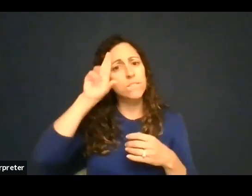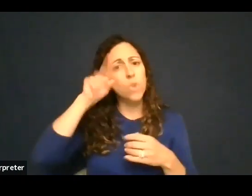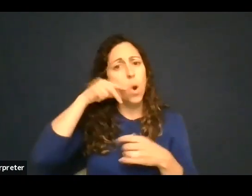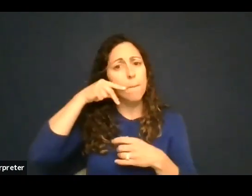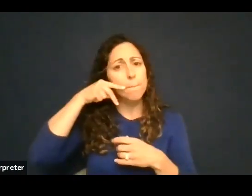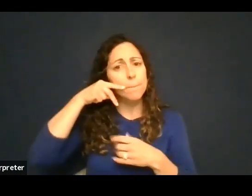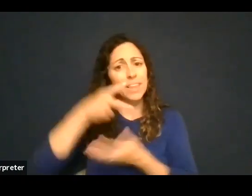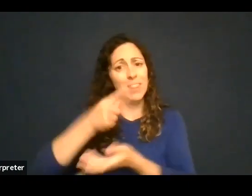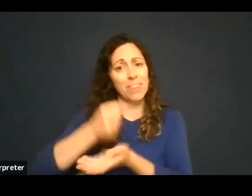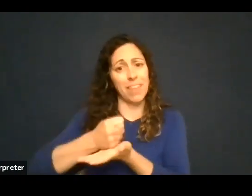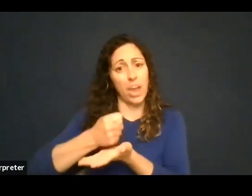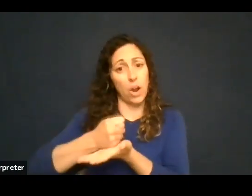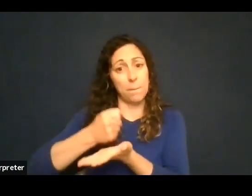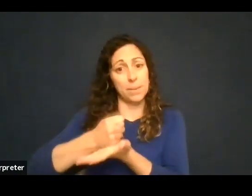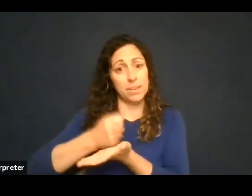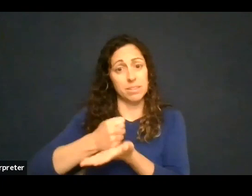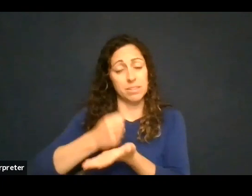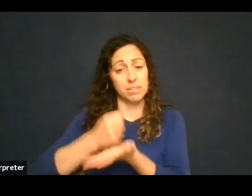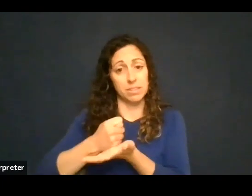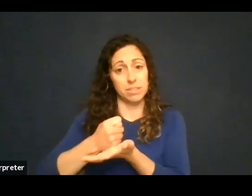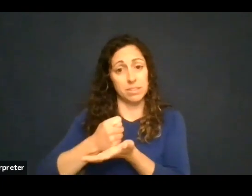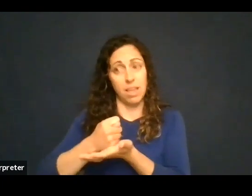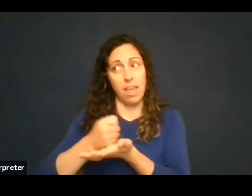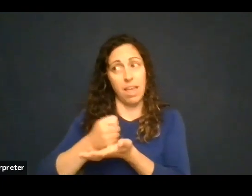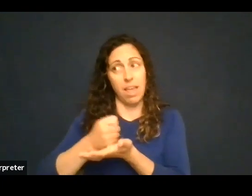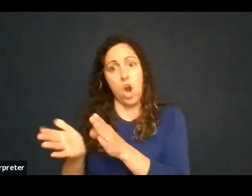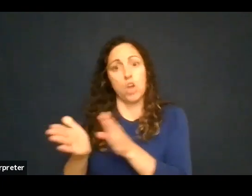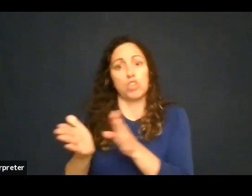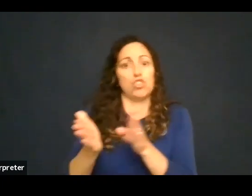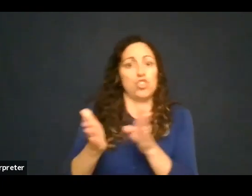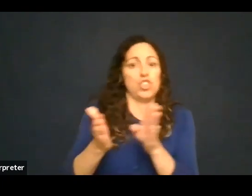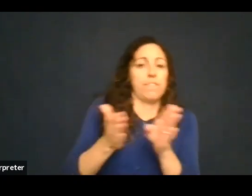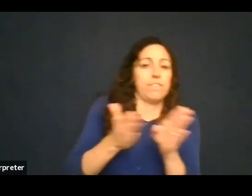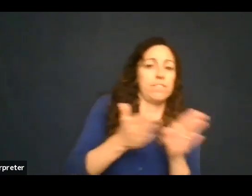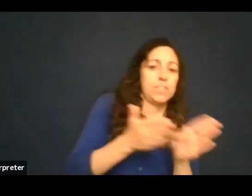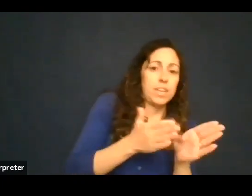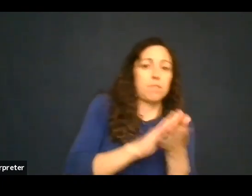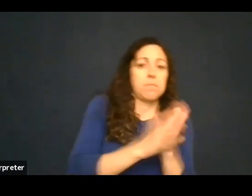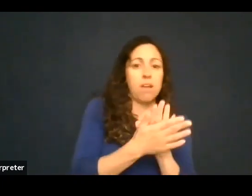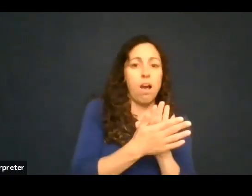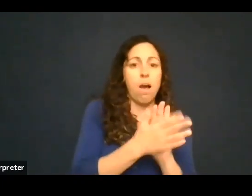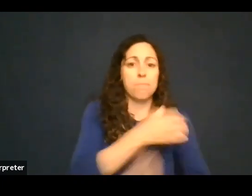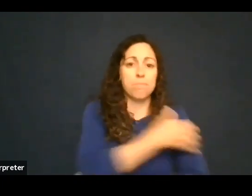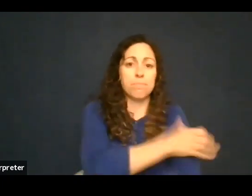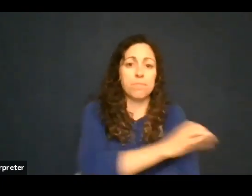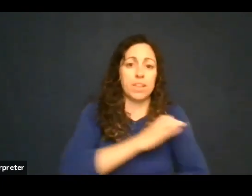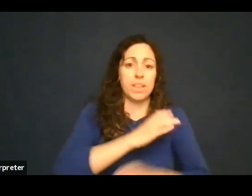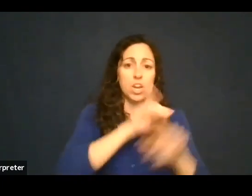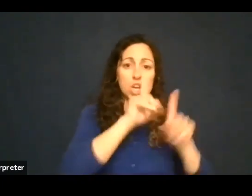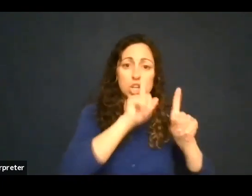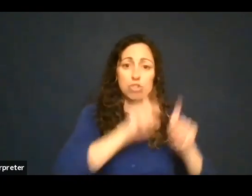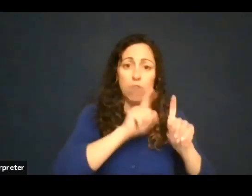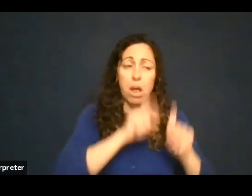or moving toward clinical trials may apply to Usher syndrome. And some of those trials are enrolling people